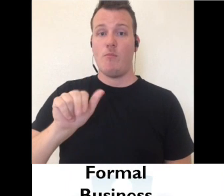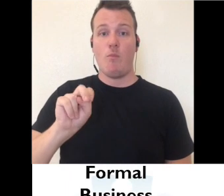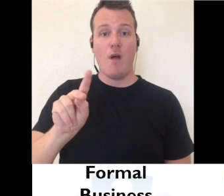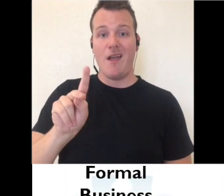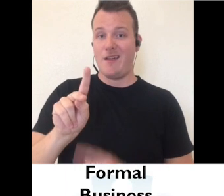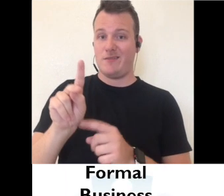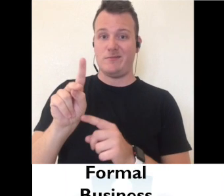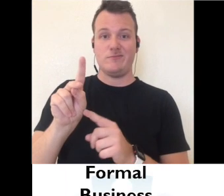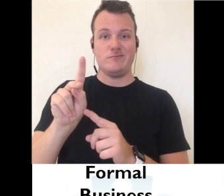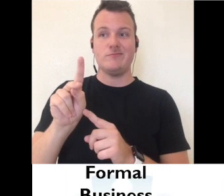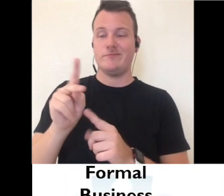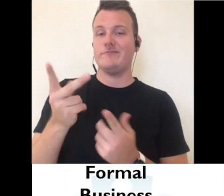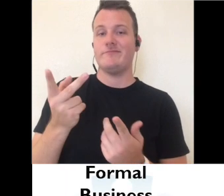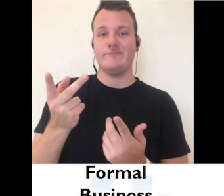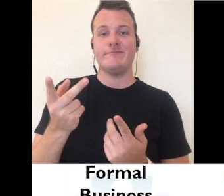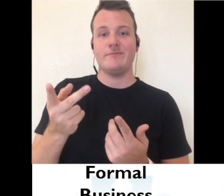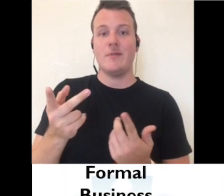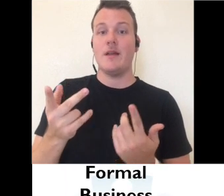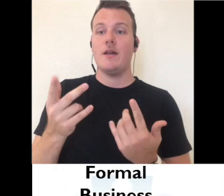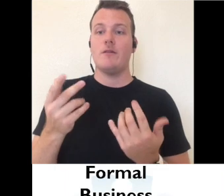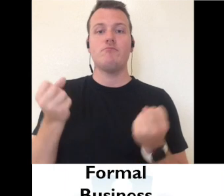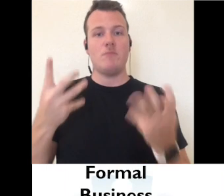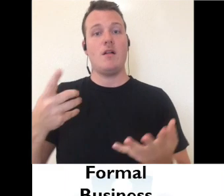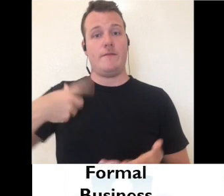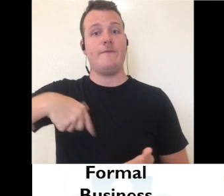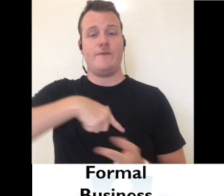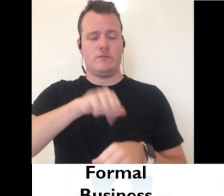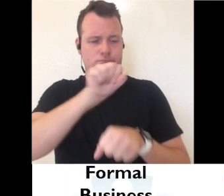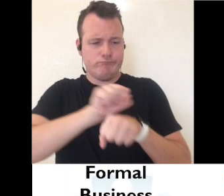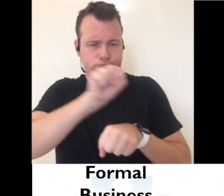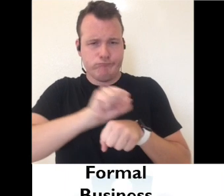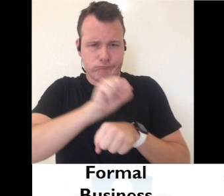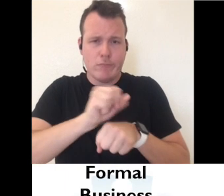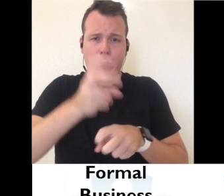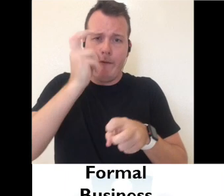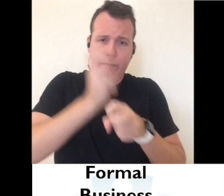hard to achieve within the university programs, and through our associations,